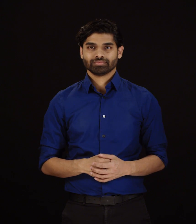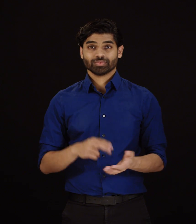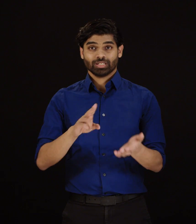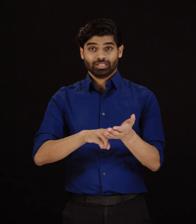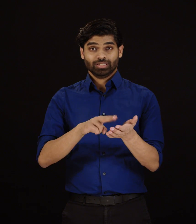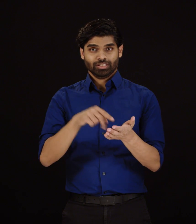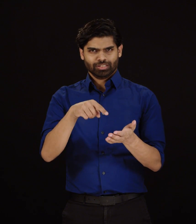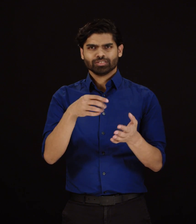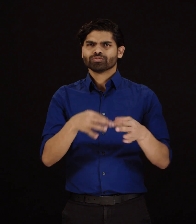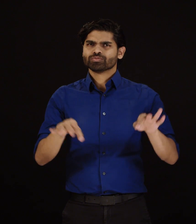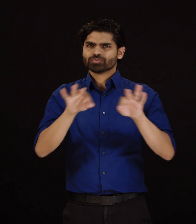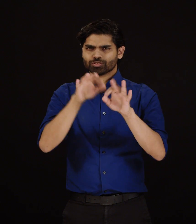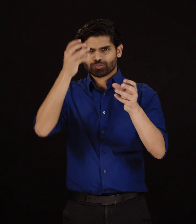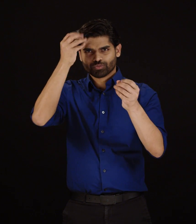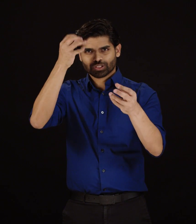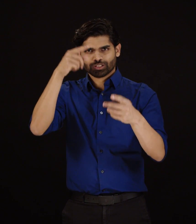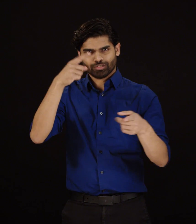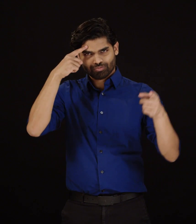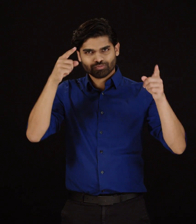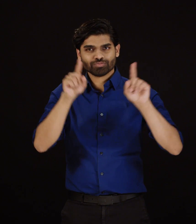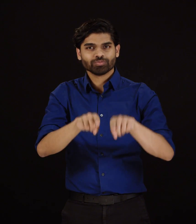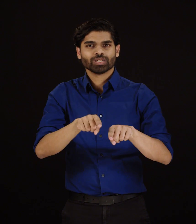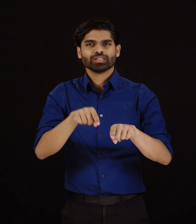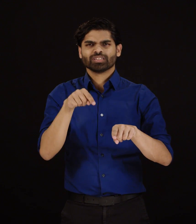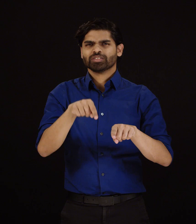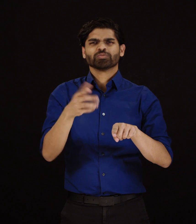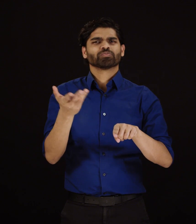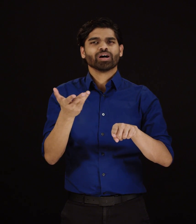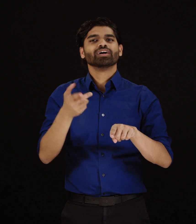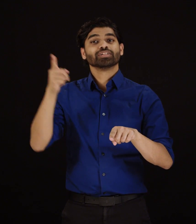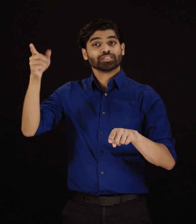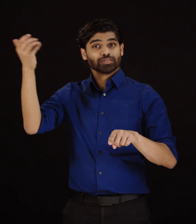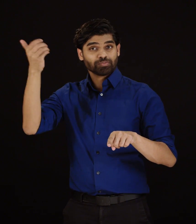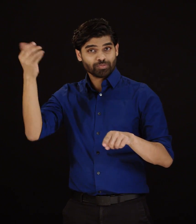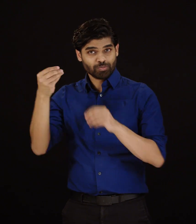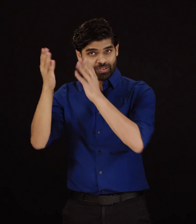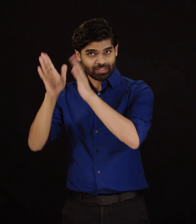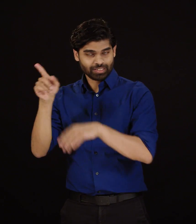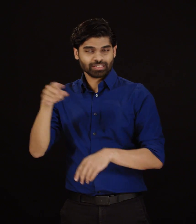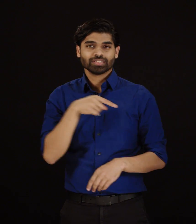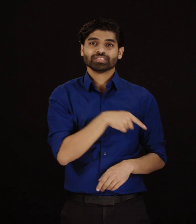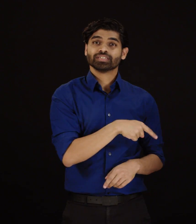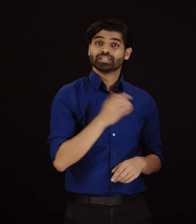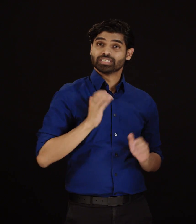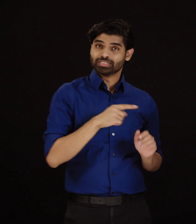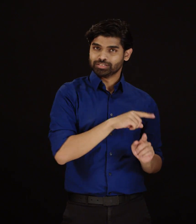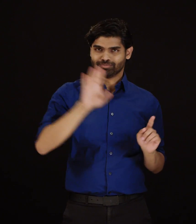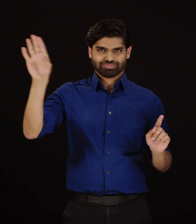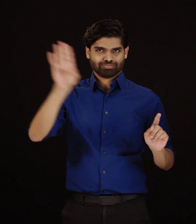A Contract is a binding agreement between a service provider and a customer to provide wireless services for a fee.